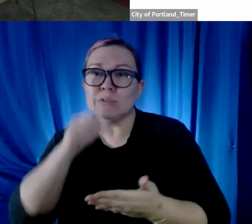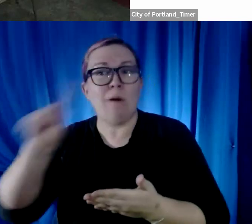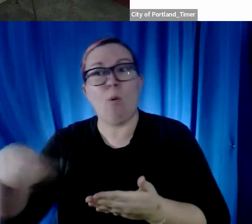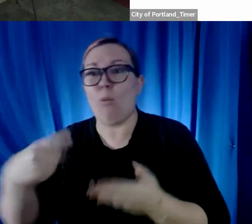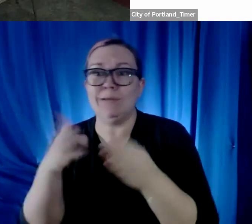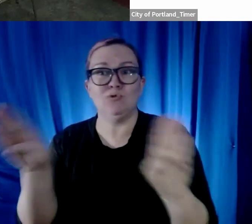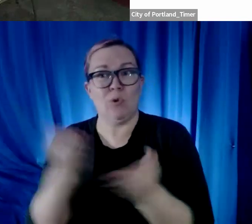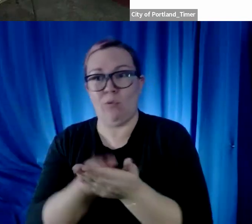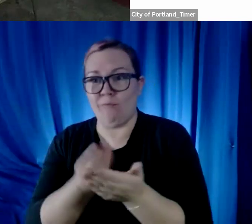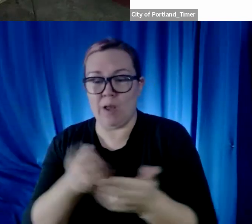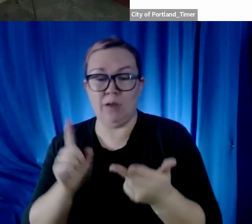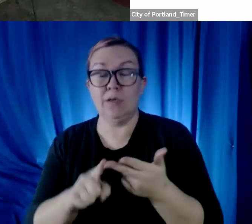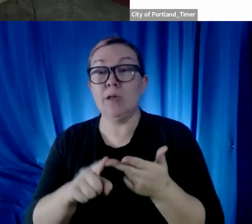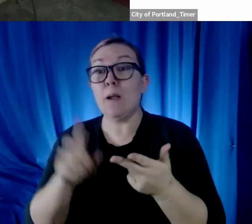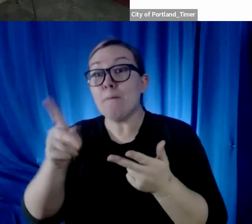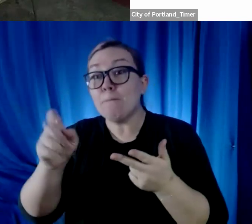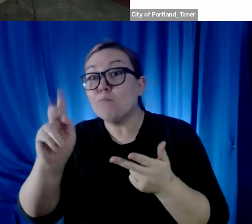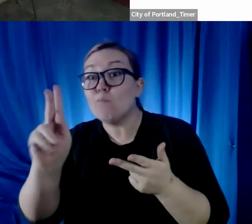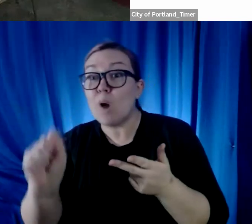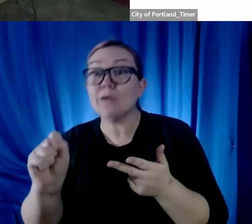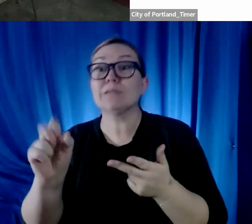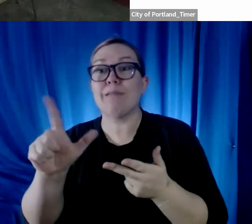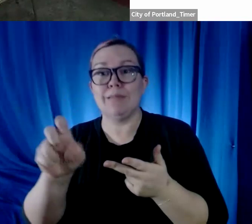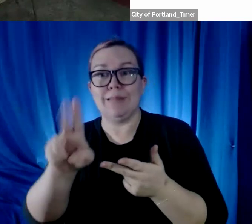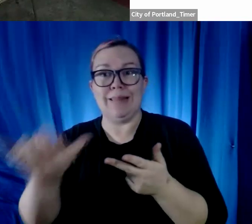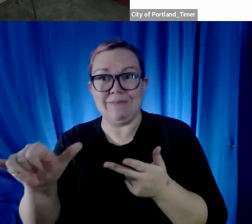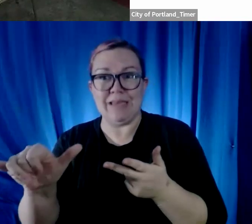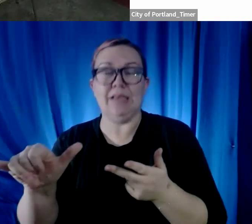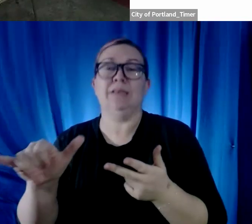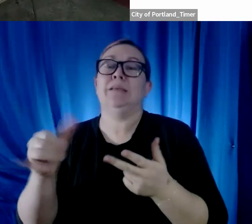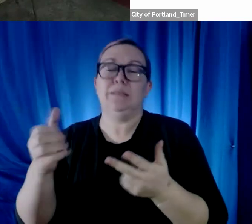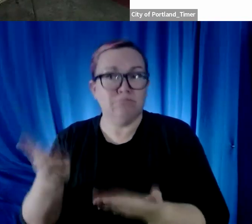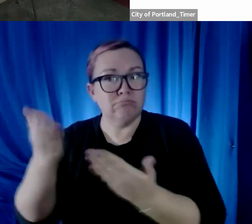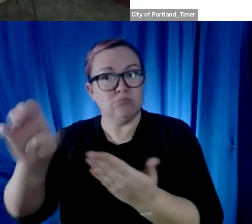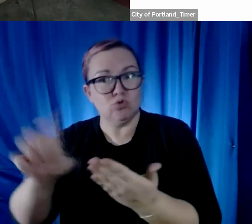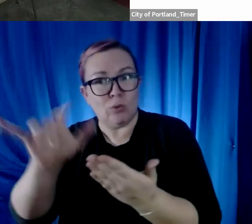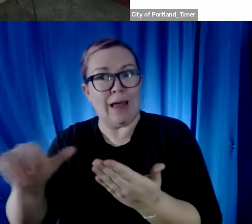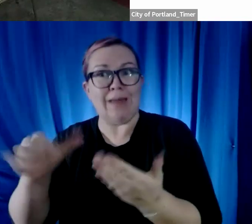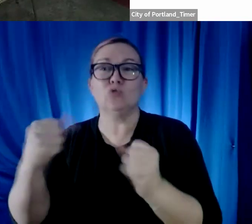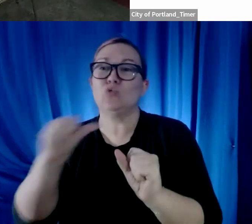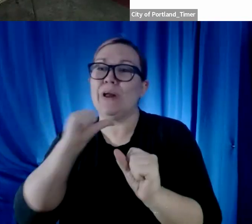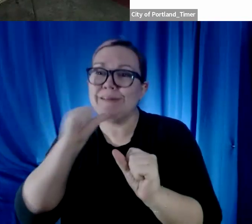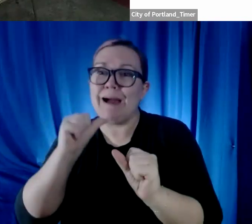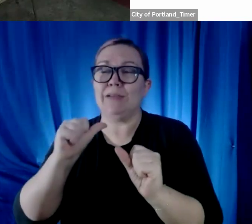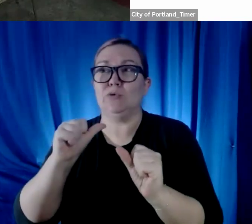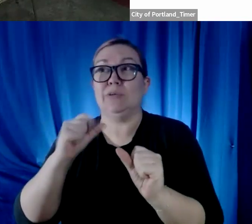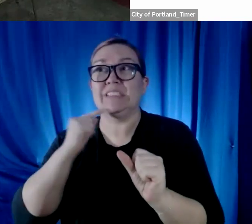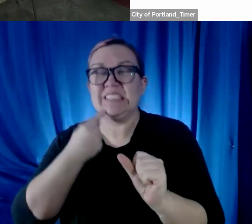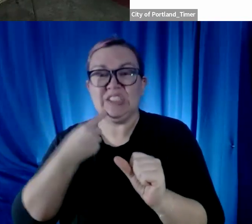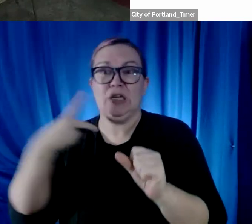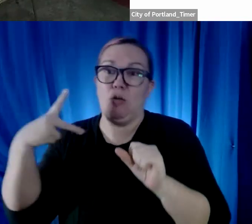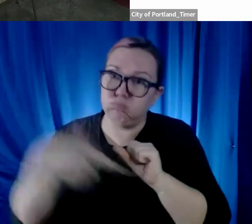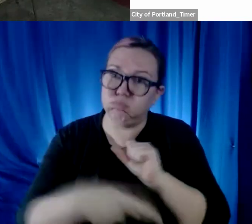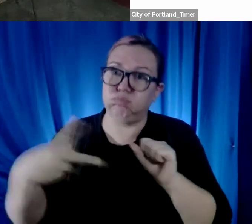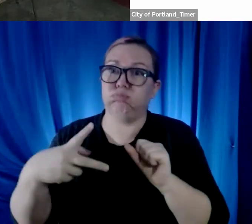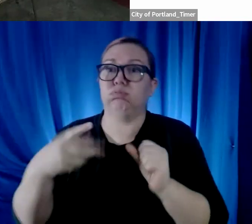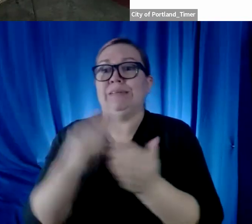Refer the parks levy to voters in July to avoid catastrophic additional reductions In fiscal year 2627.